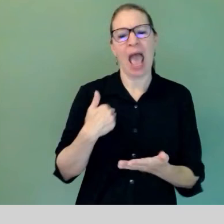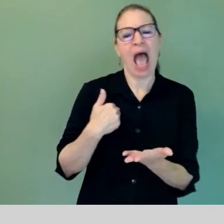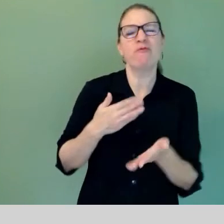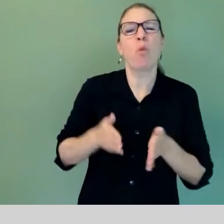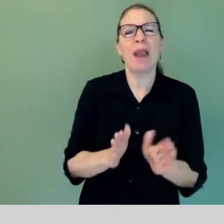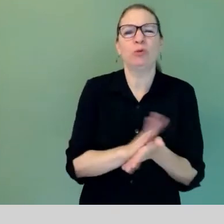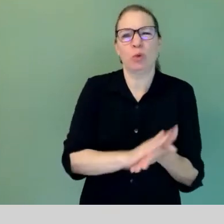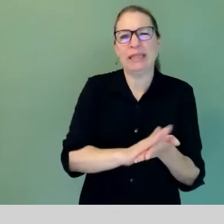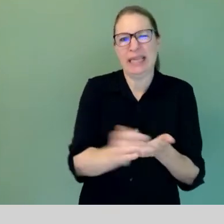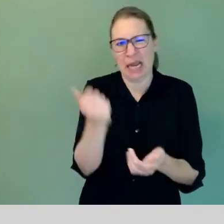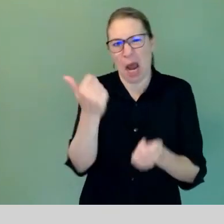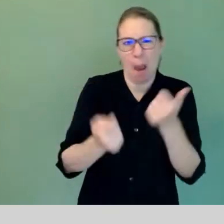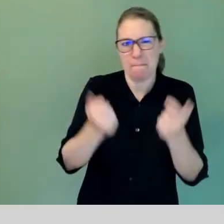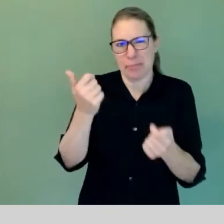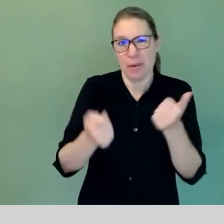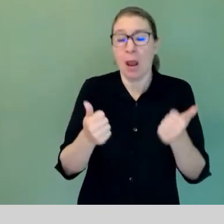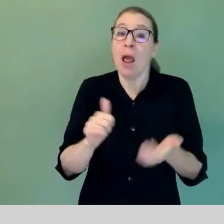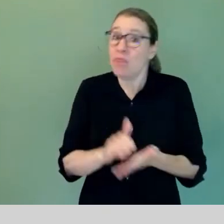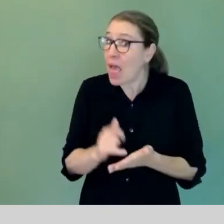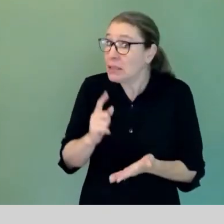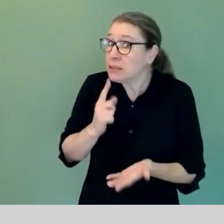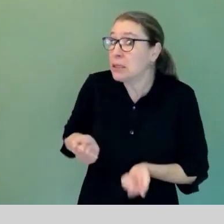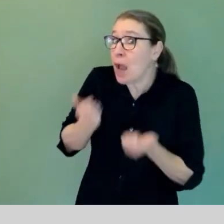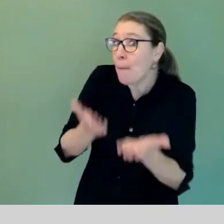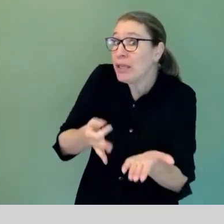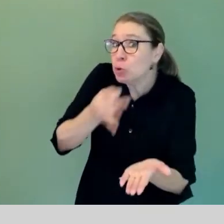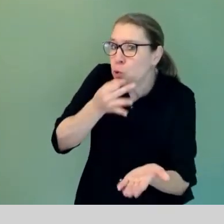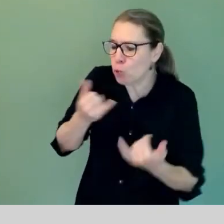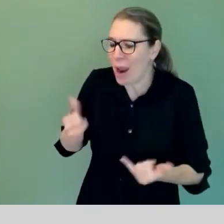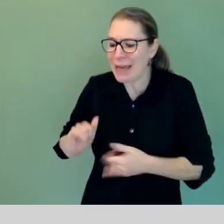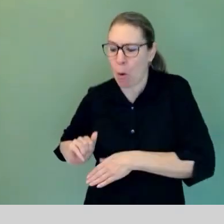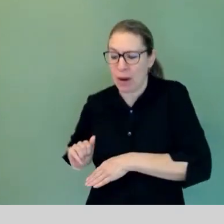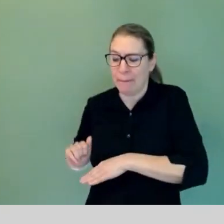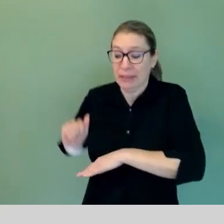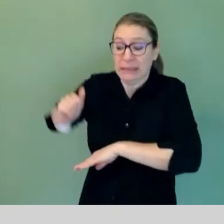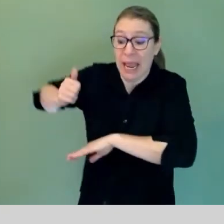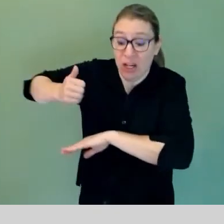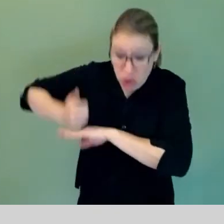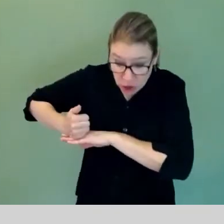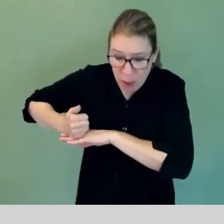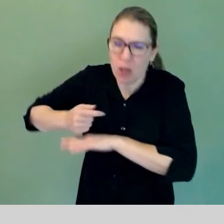you know, techniques to clean that up as well. And it's coming soon. It's, again, under implementation,